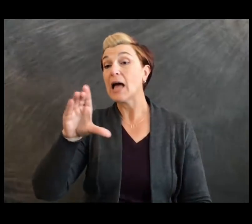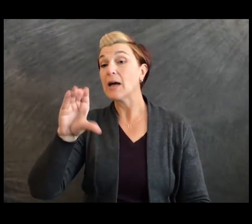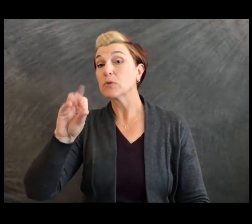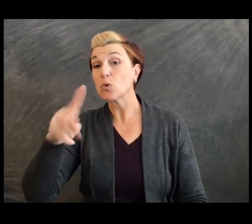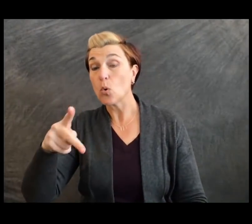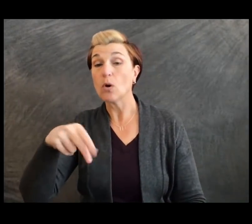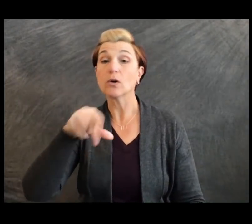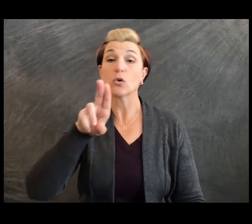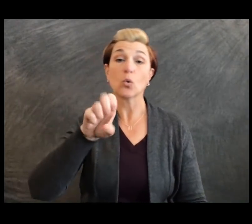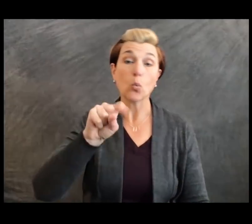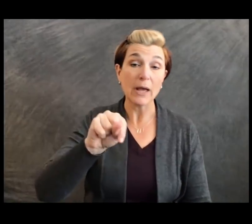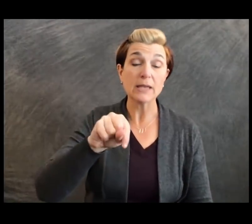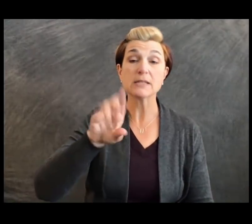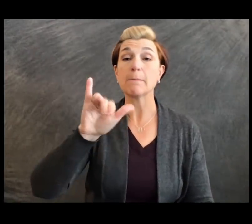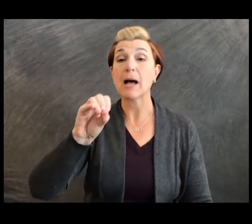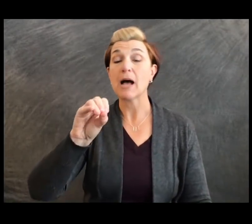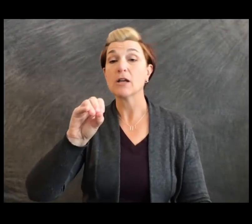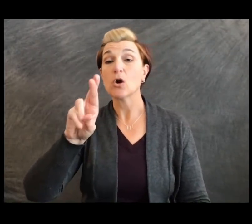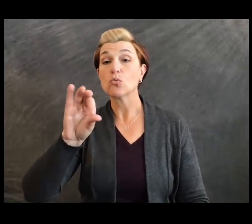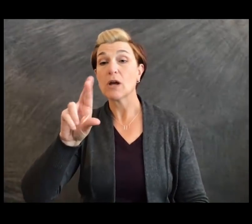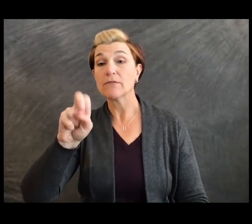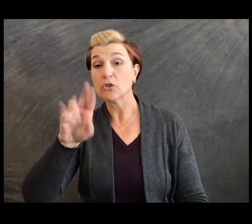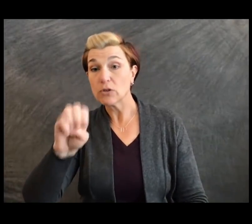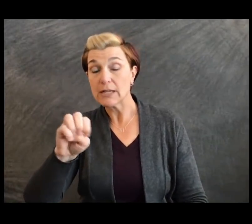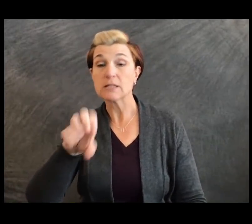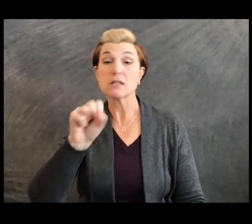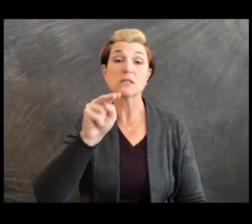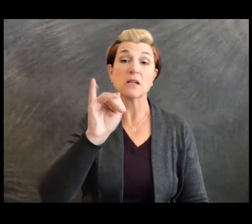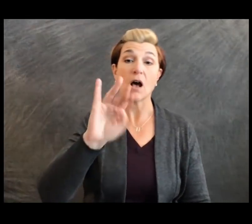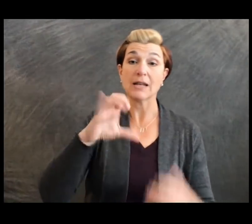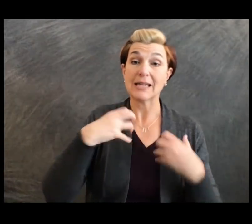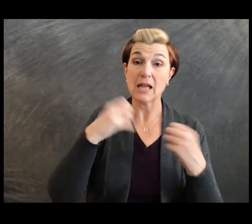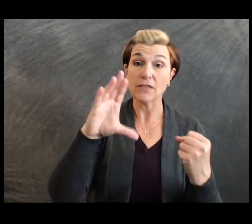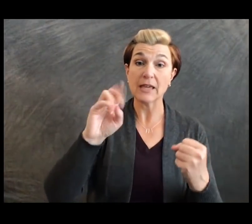bio reference labs ensoniq health care it does not account for the well over